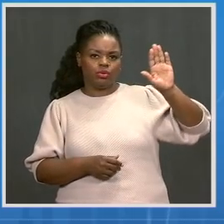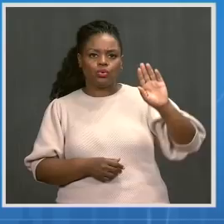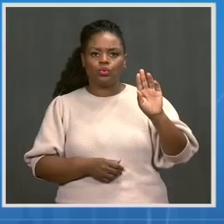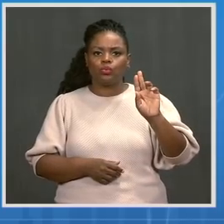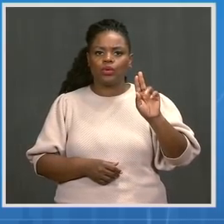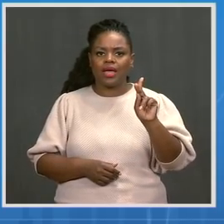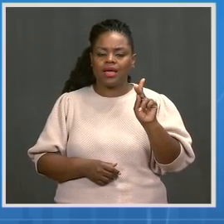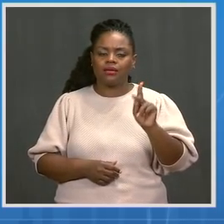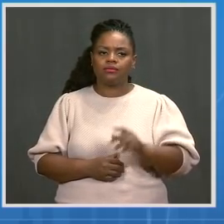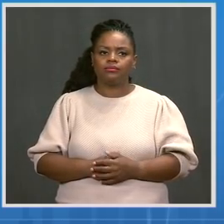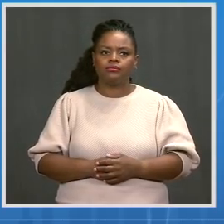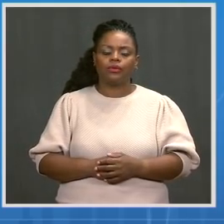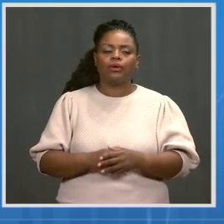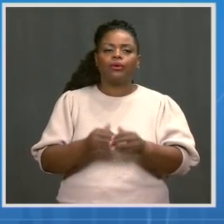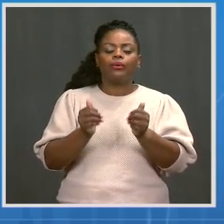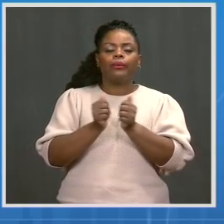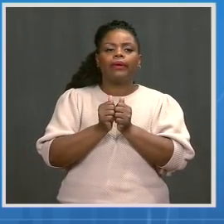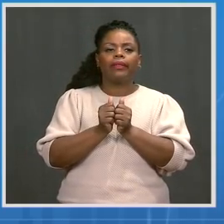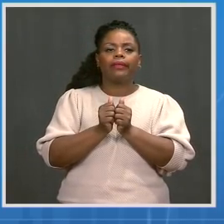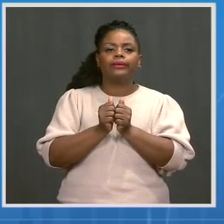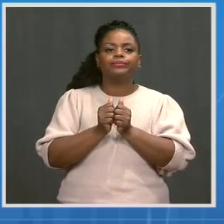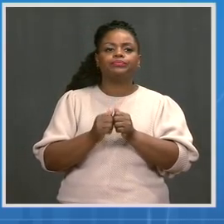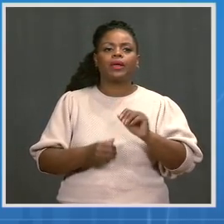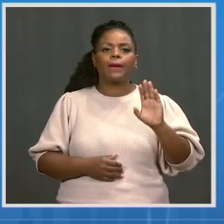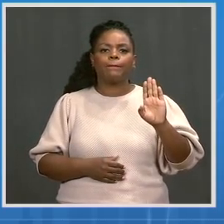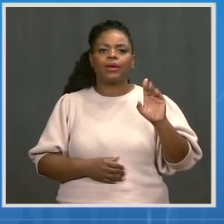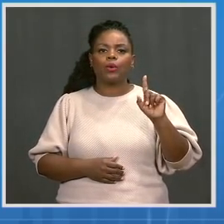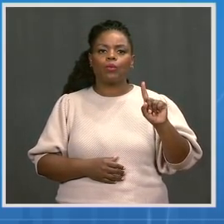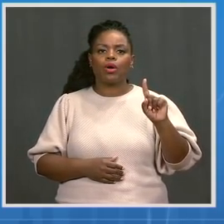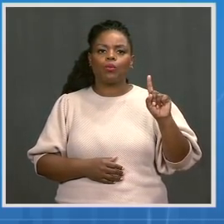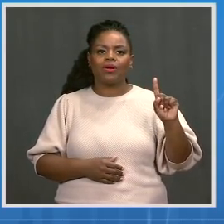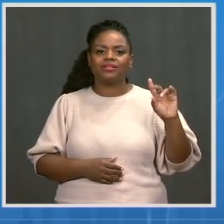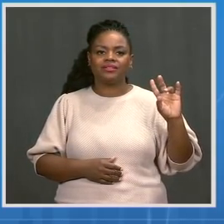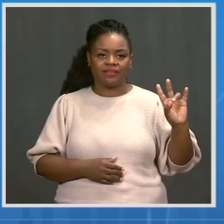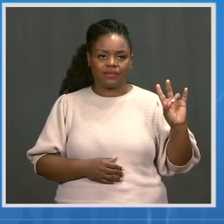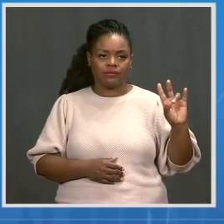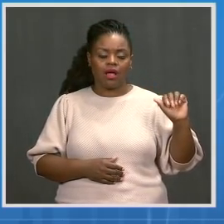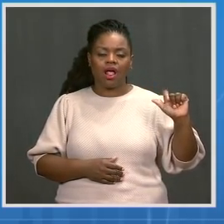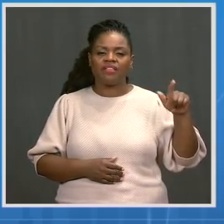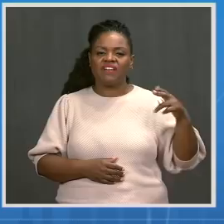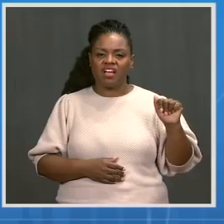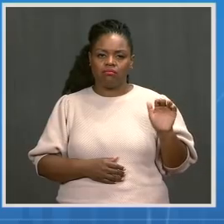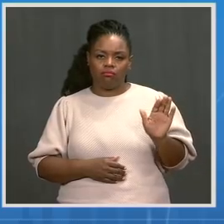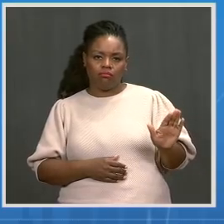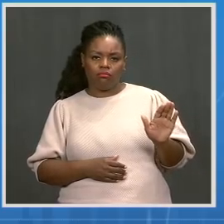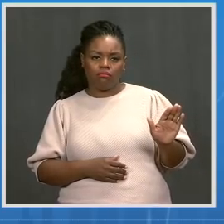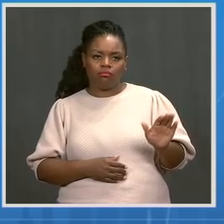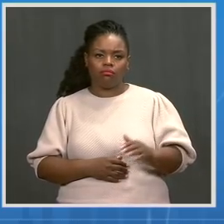with regard to the B117 Alpha. But look at what's happened to the UK